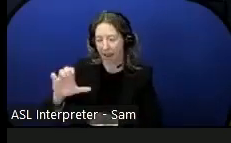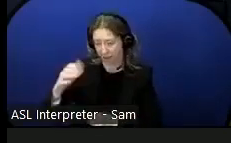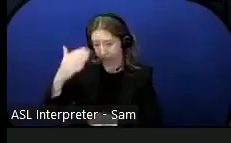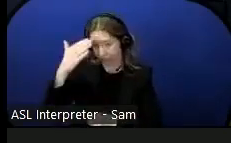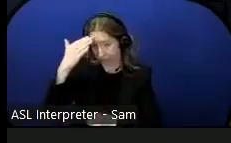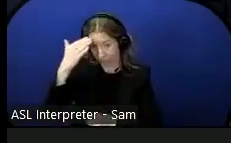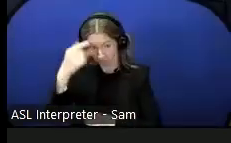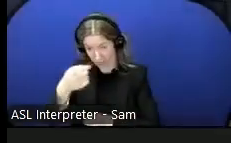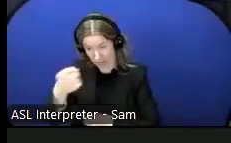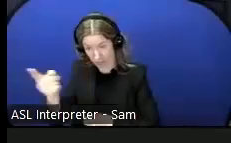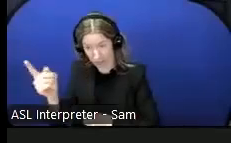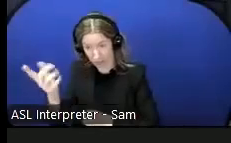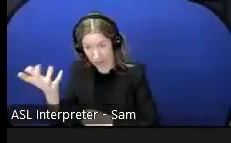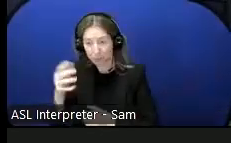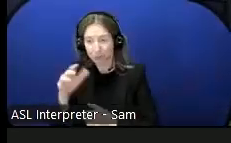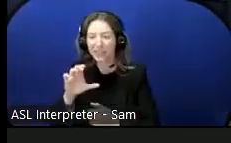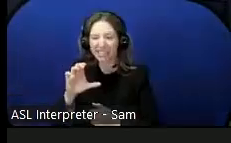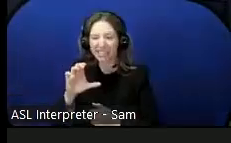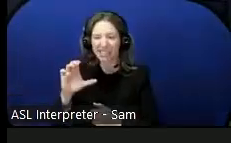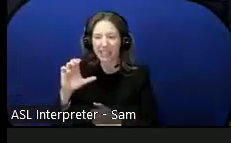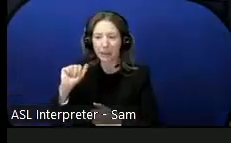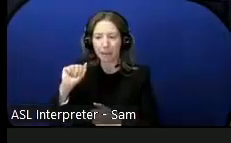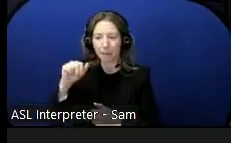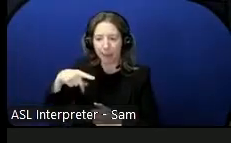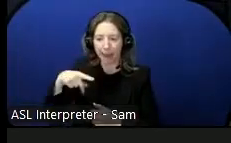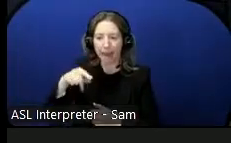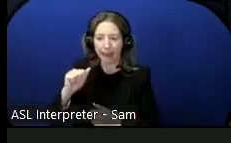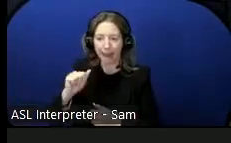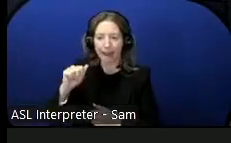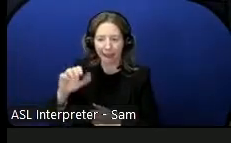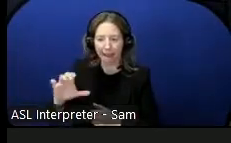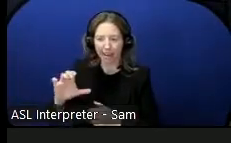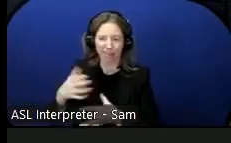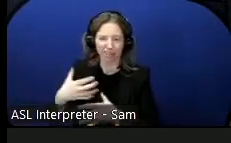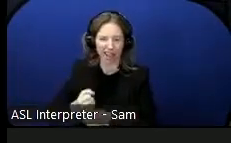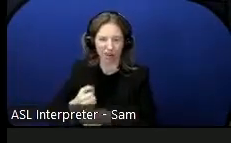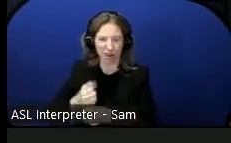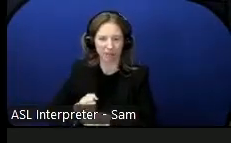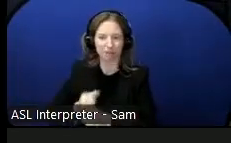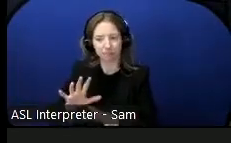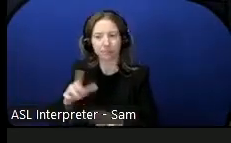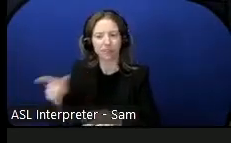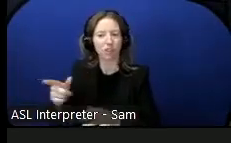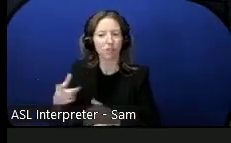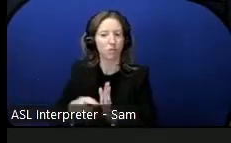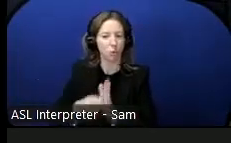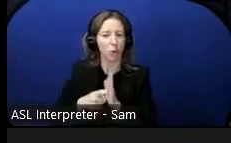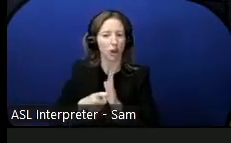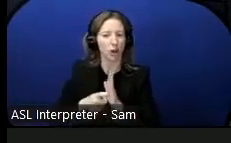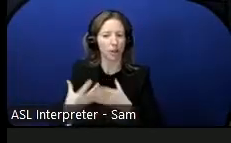Okay and this is where you take over, Tyler. Hahaha! Tyler: All right. In today's webinar